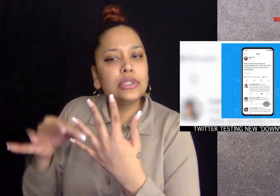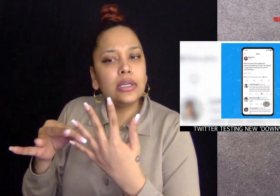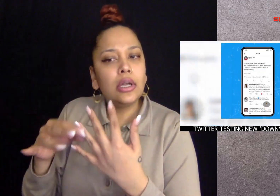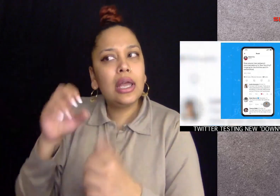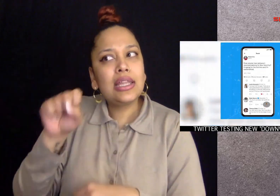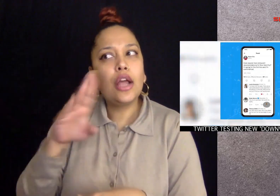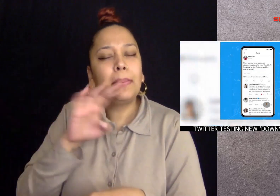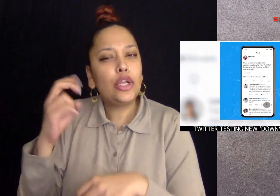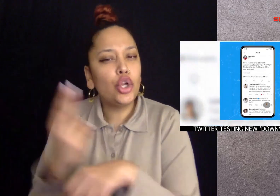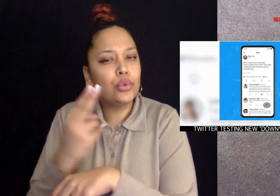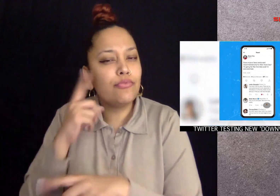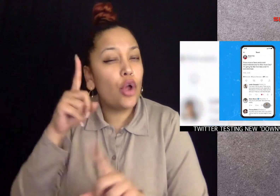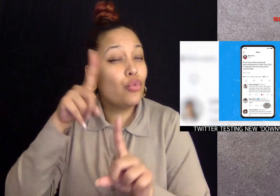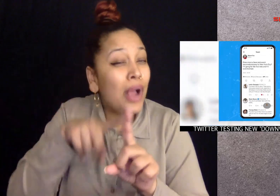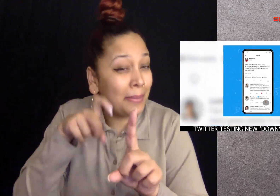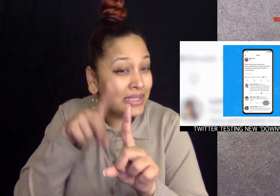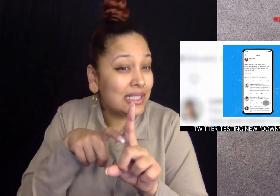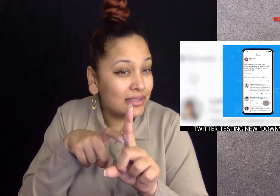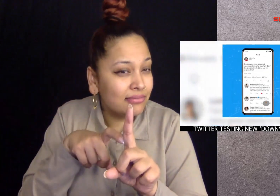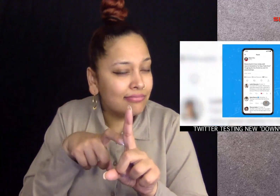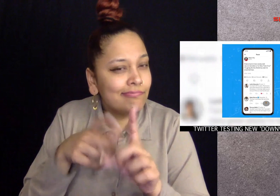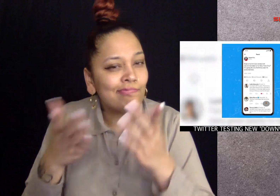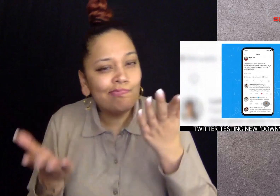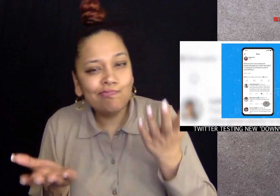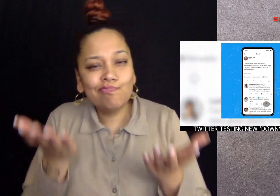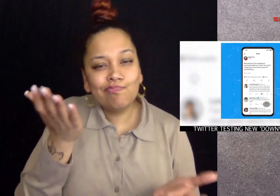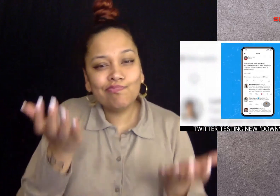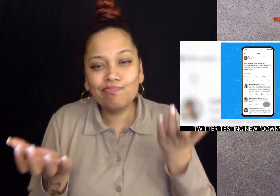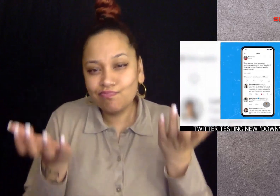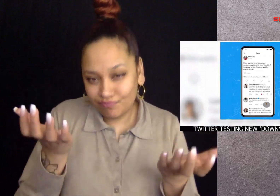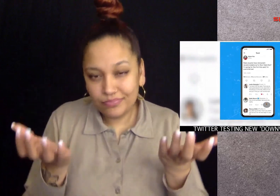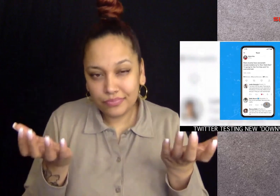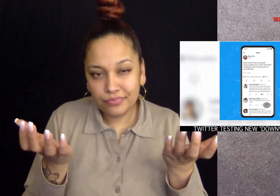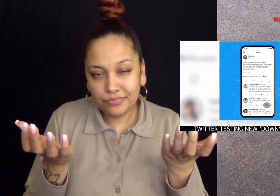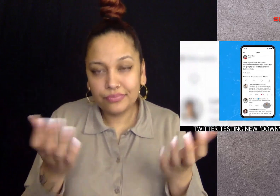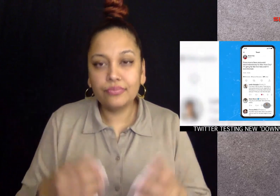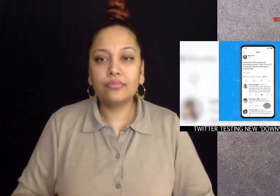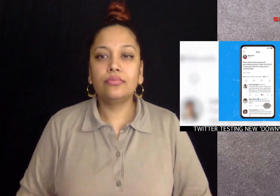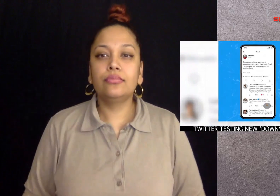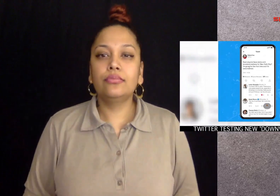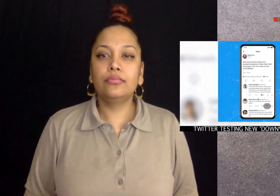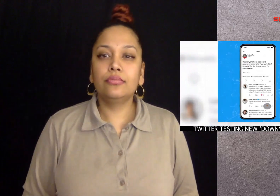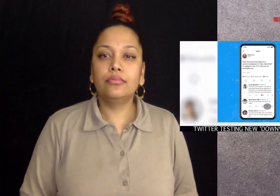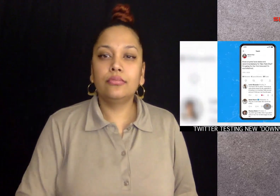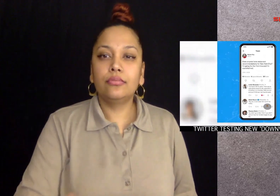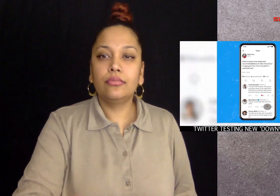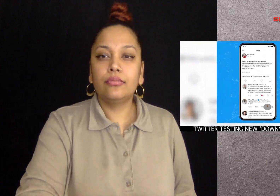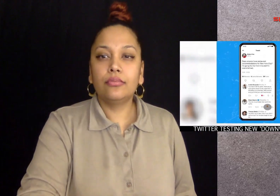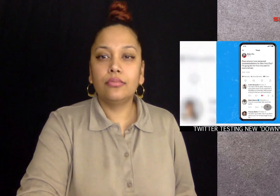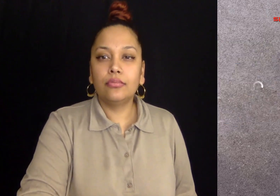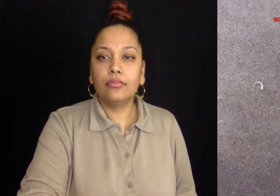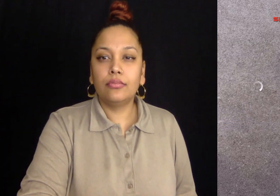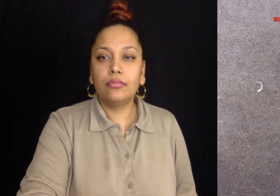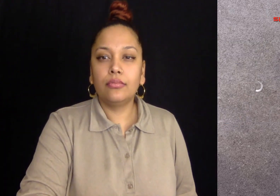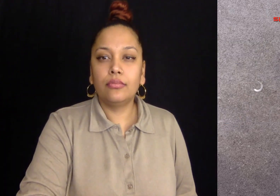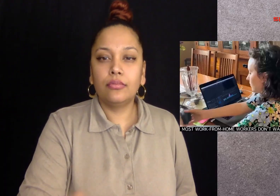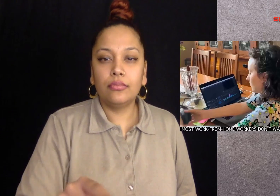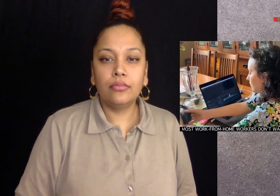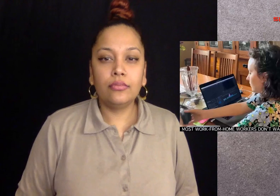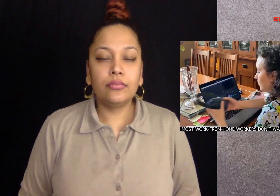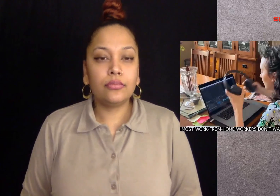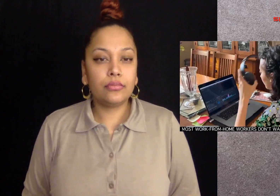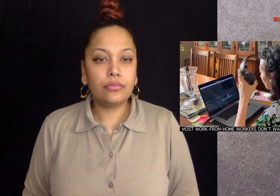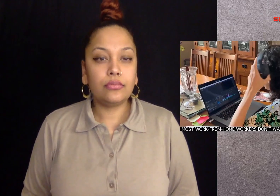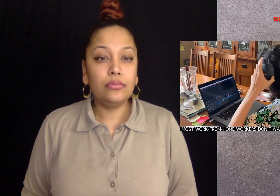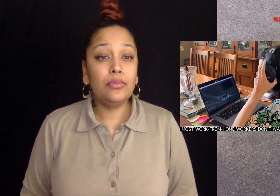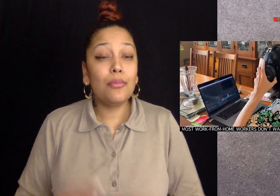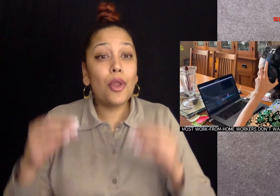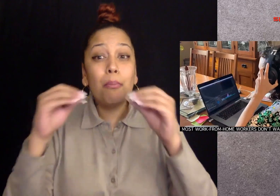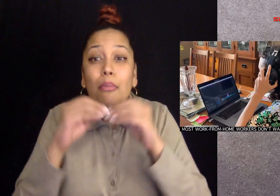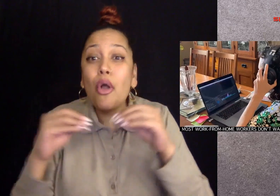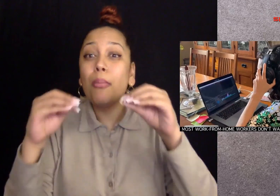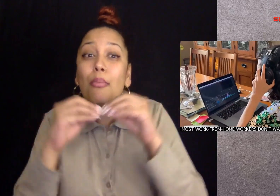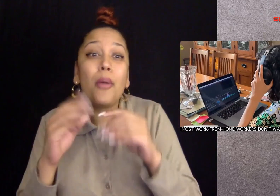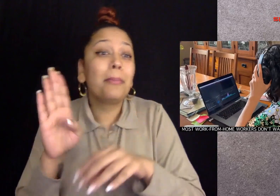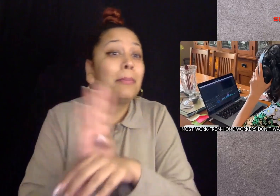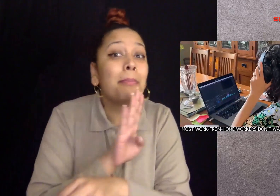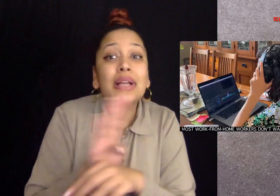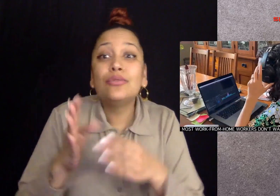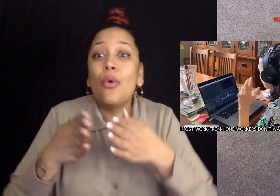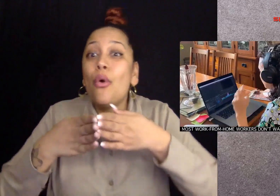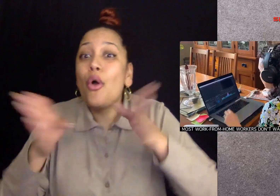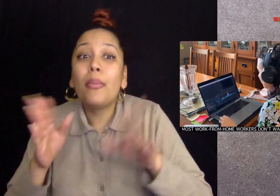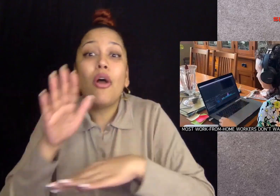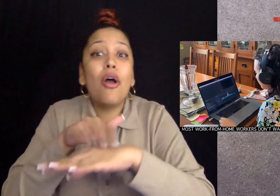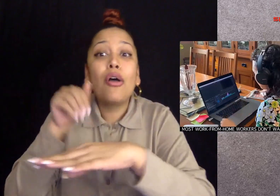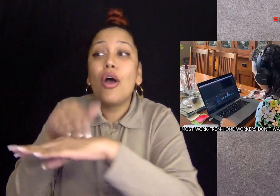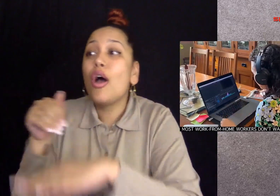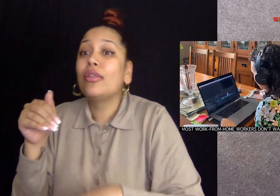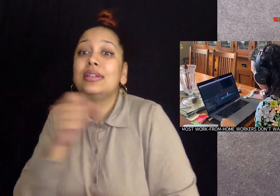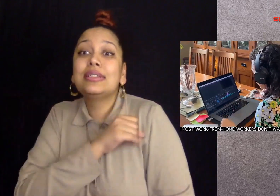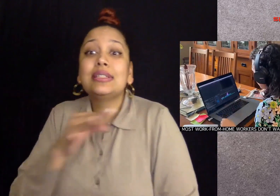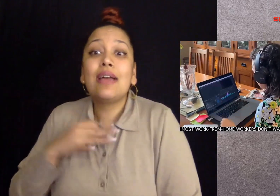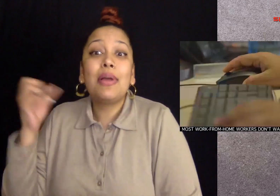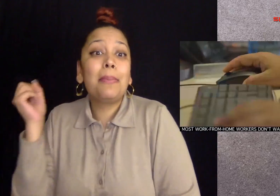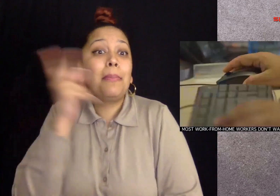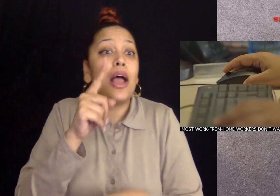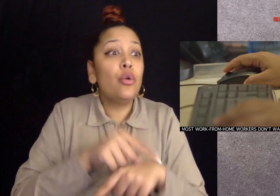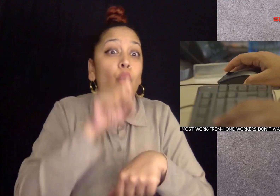also concern that it can silence dissenting opinions or be used for harassment